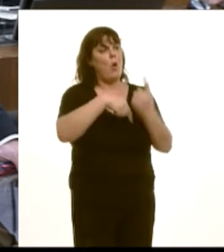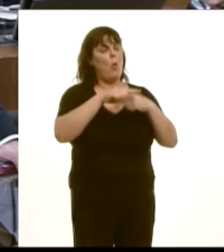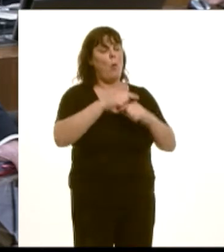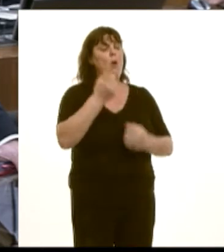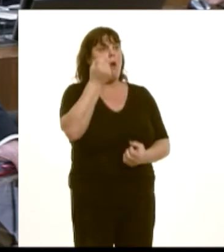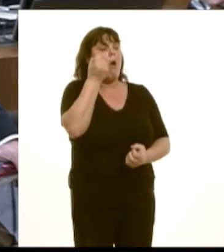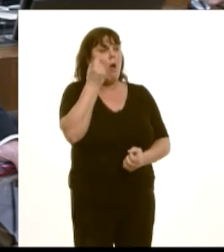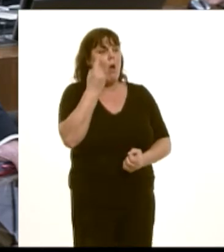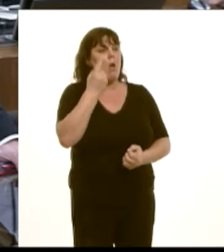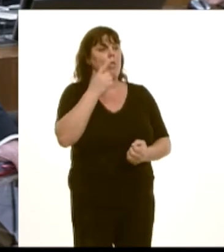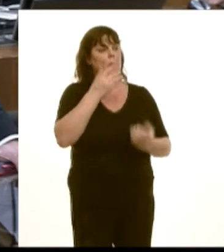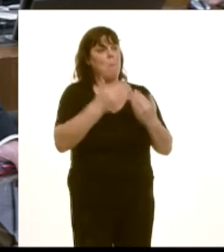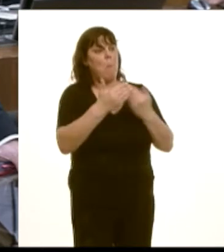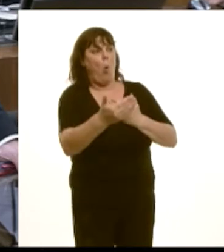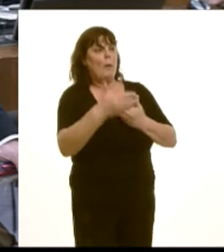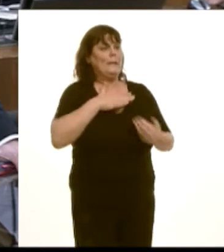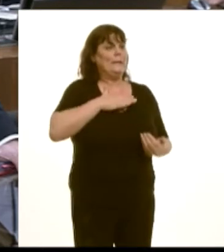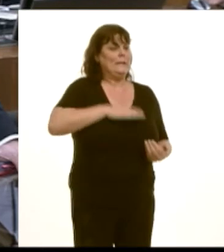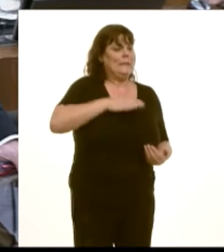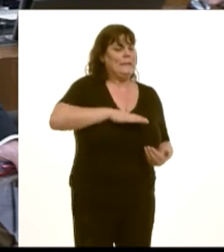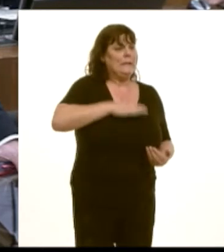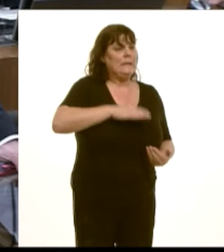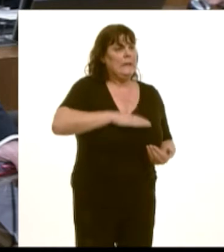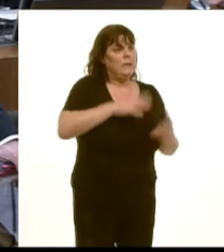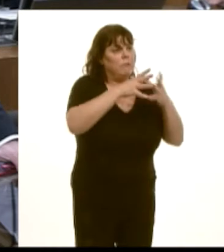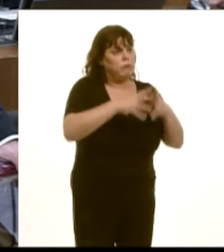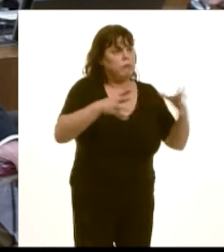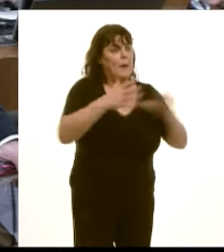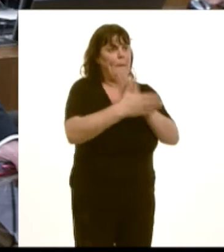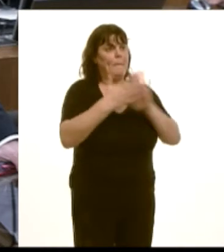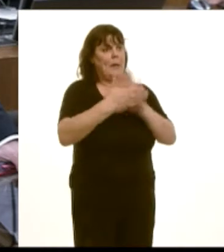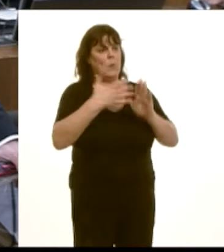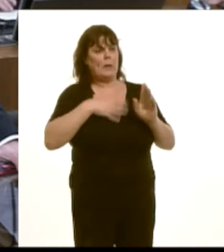that increasing demand means that there will be a further need in future to identify new